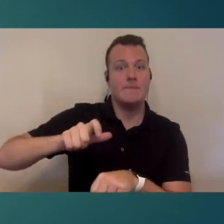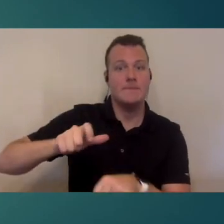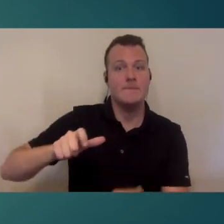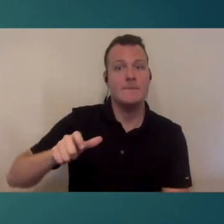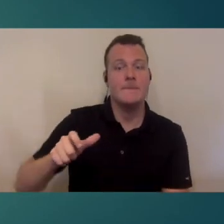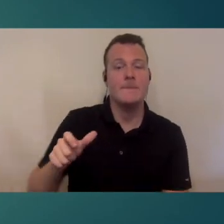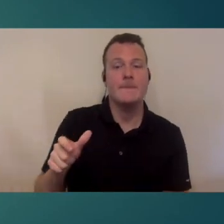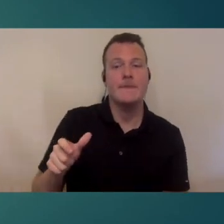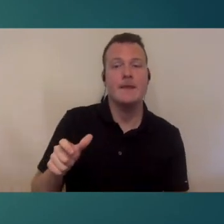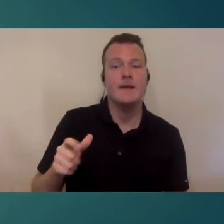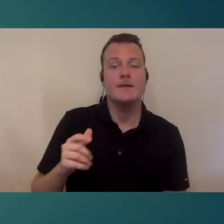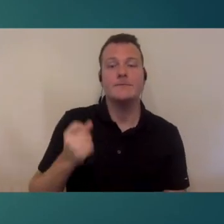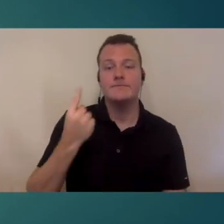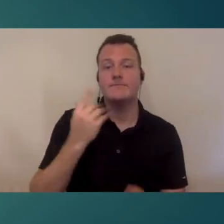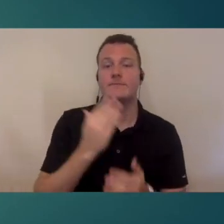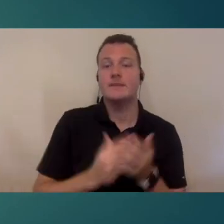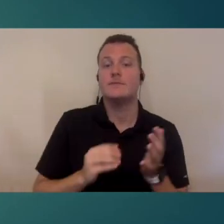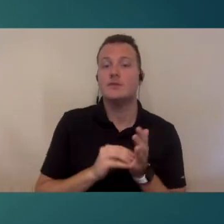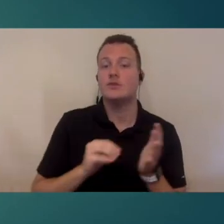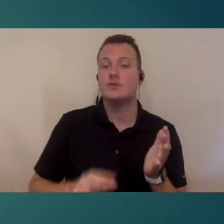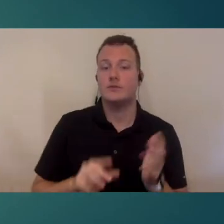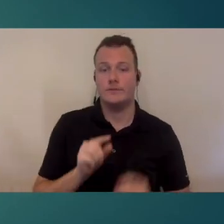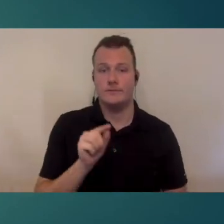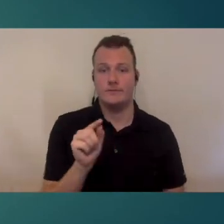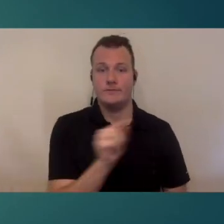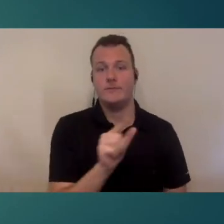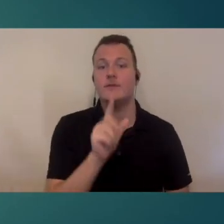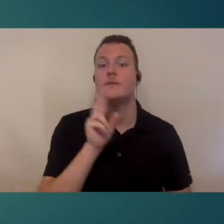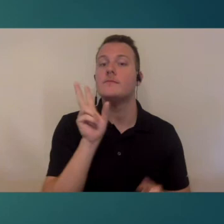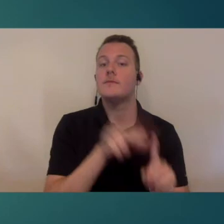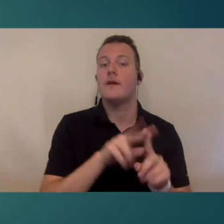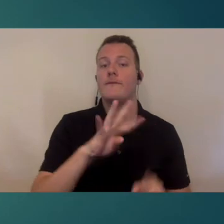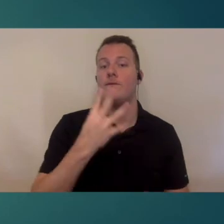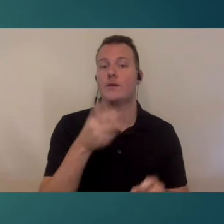some of the students who might be applying to fourth-year positions,